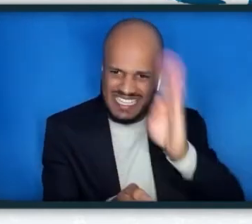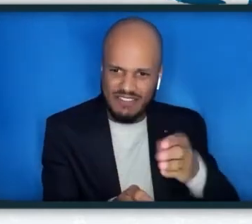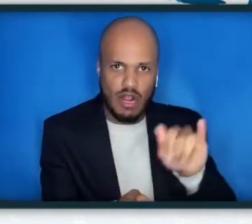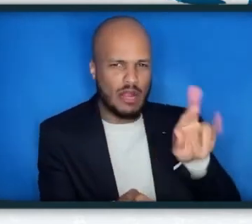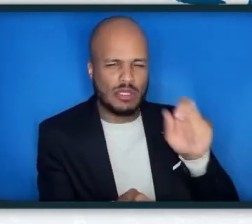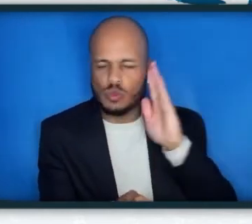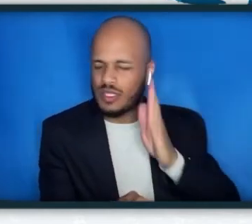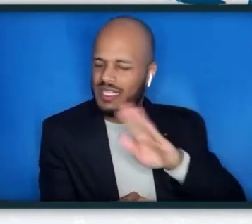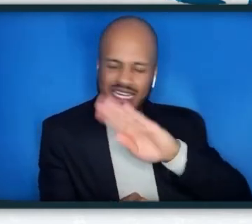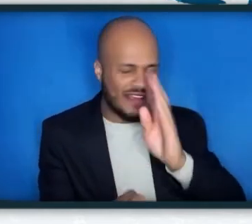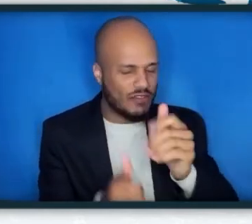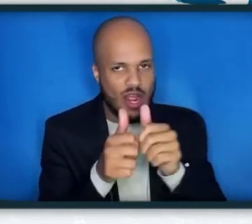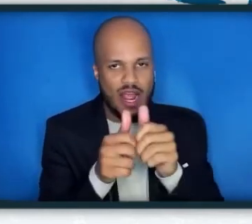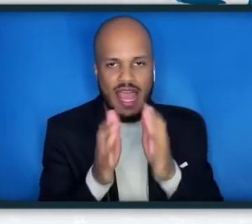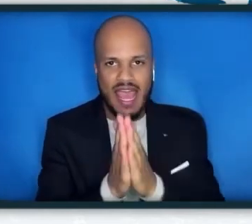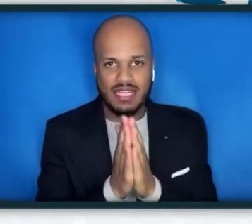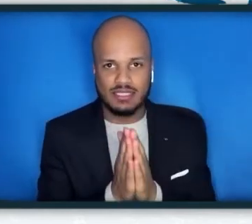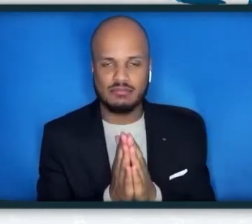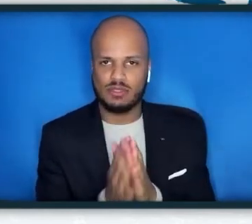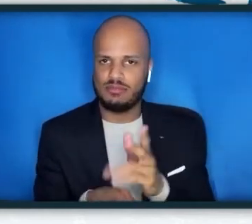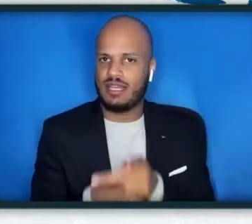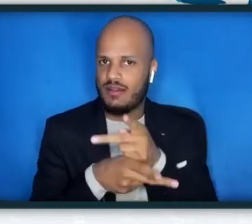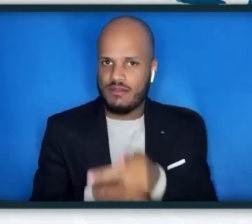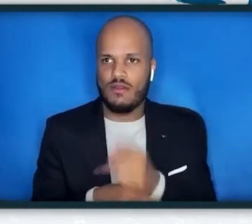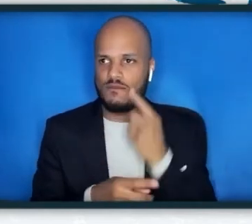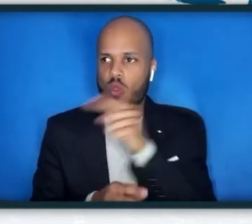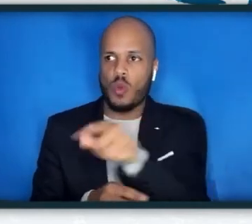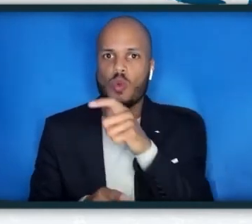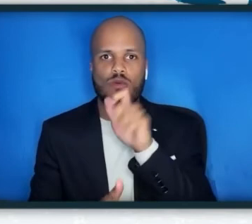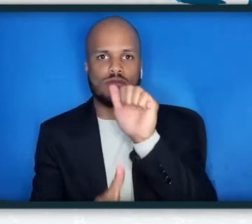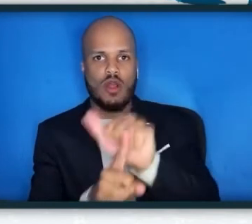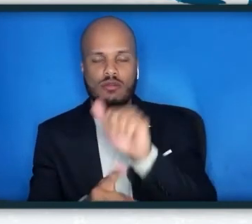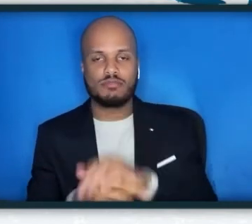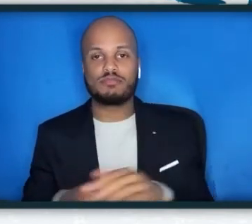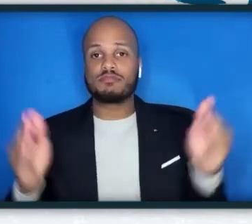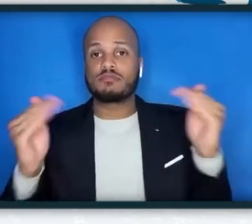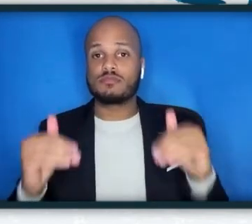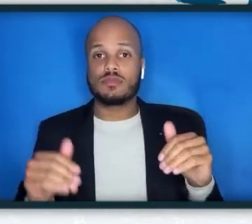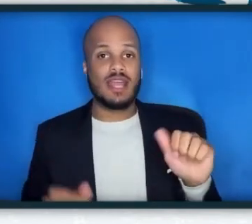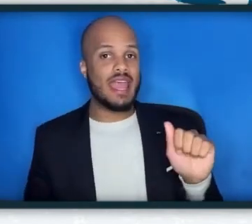Also, stay tuned for more information about advanced child tax credit payments.